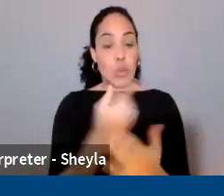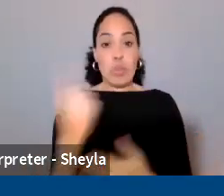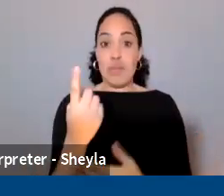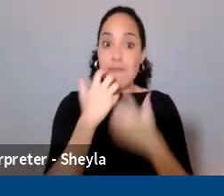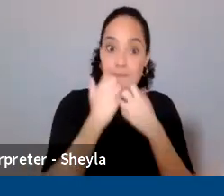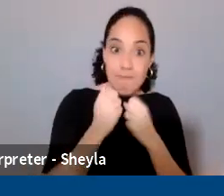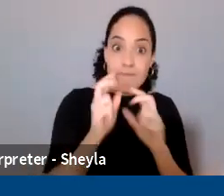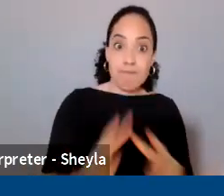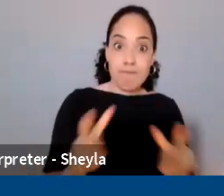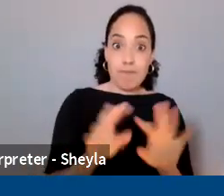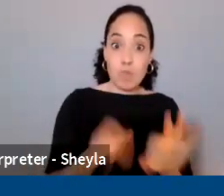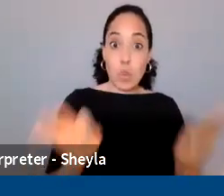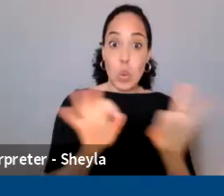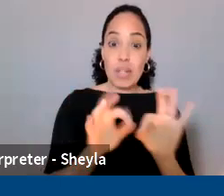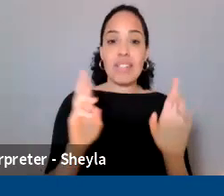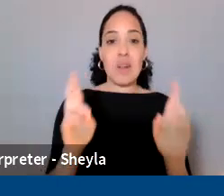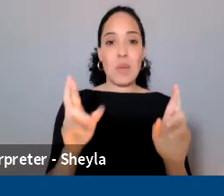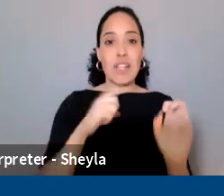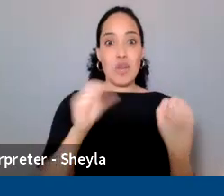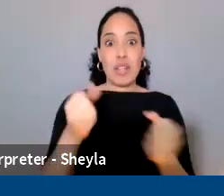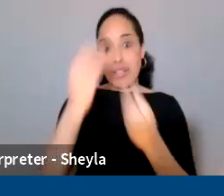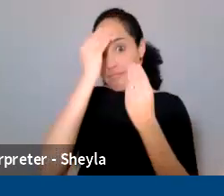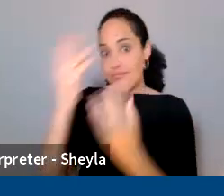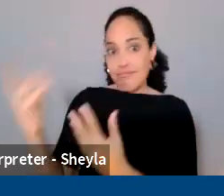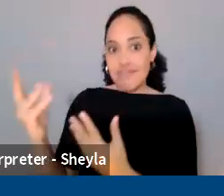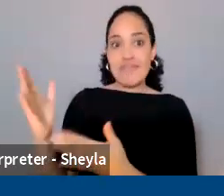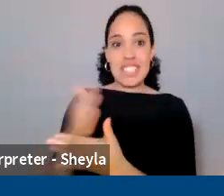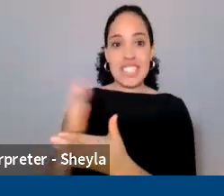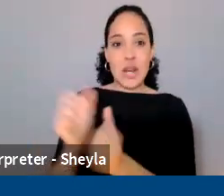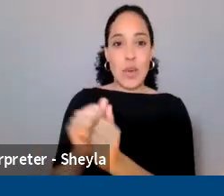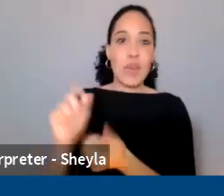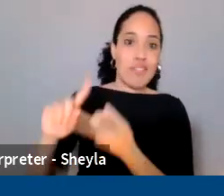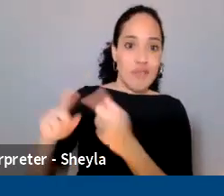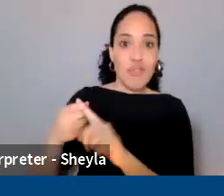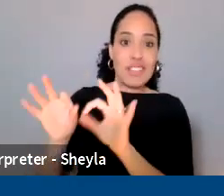you learned something that you can share also a big thank you to all of our panelists and experts